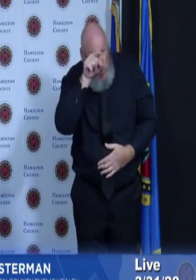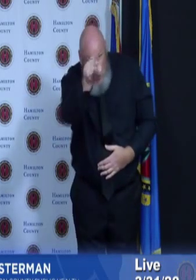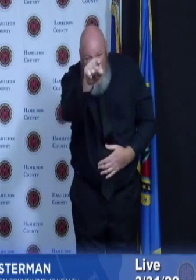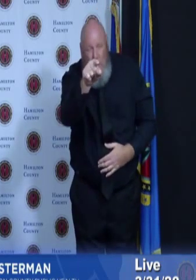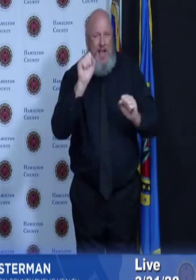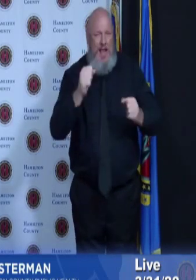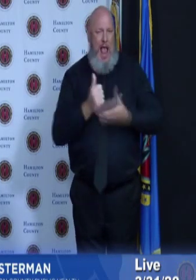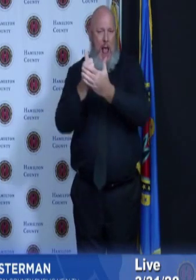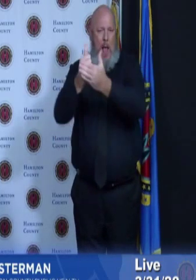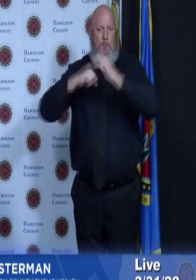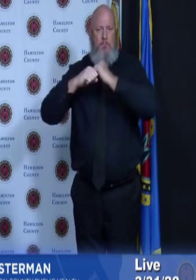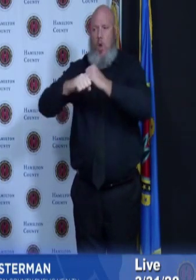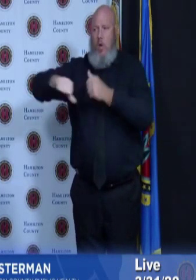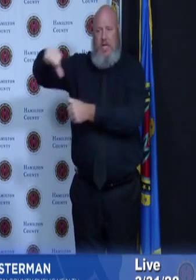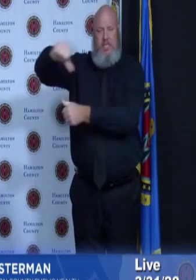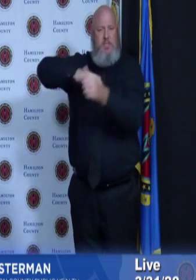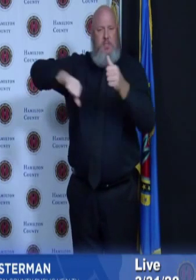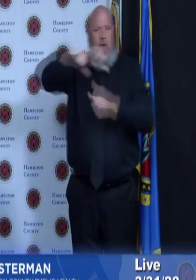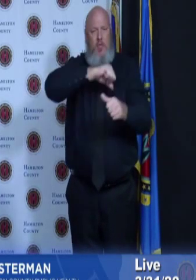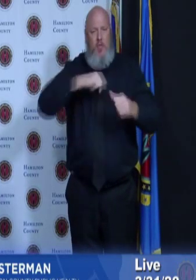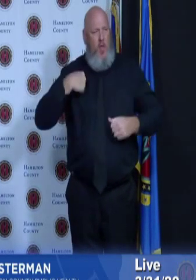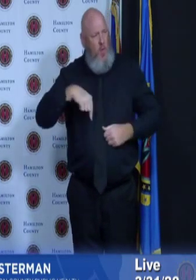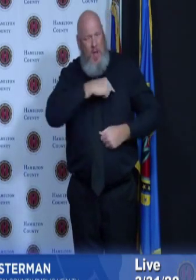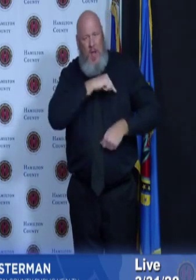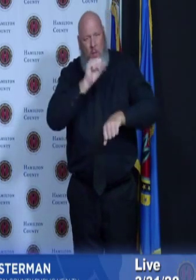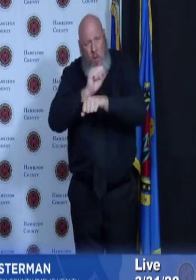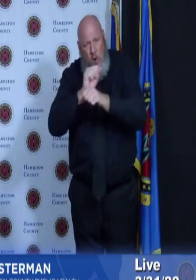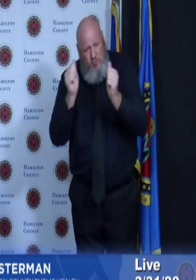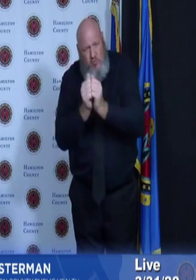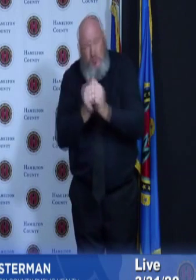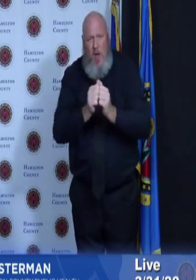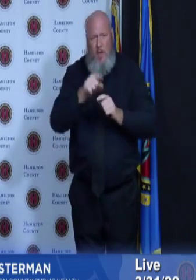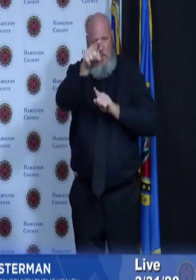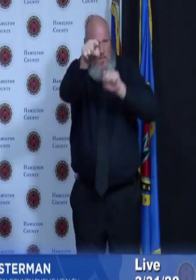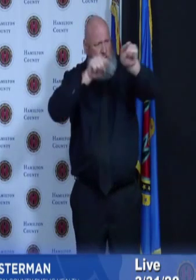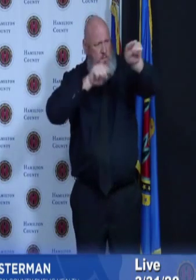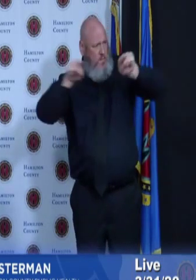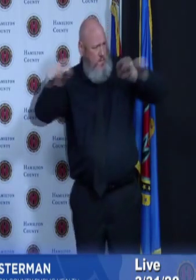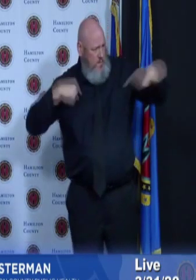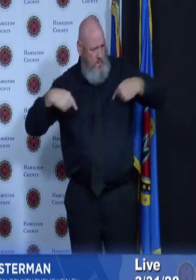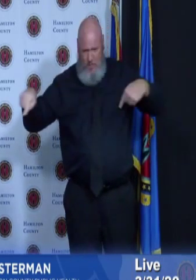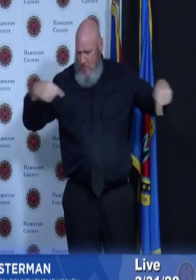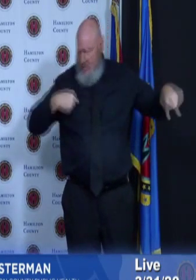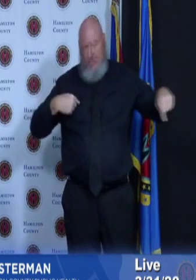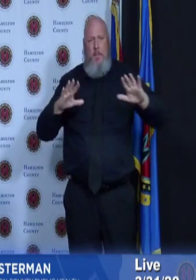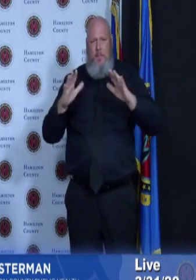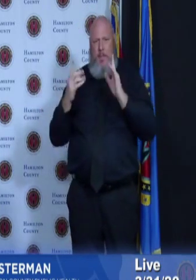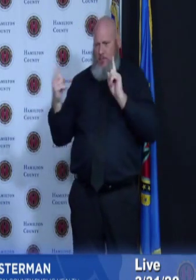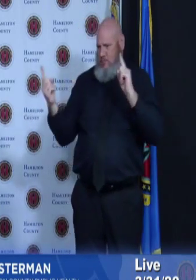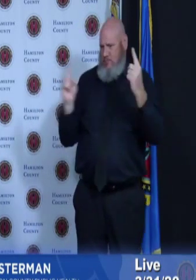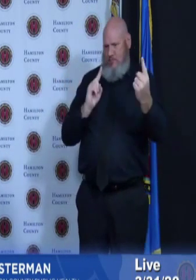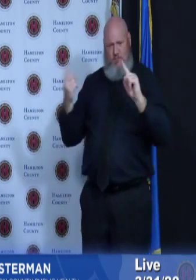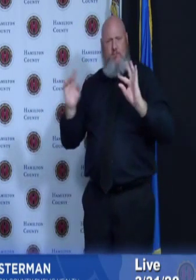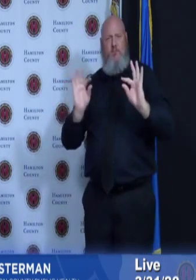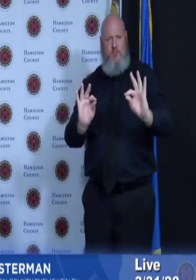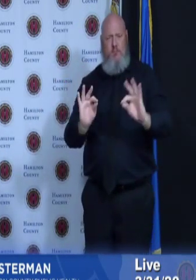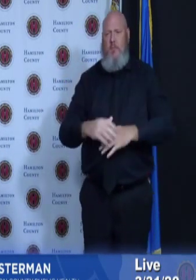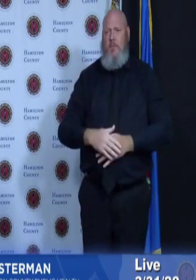households that will cause the spread of Covid-19 so if the ice cream truck comes down the street which they're still allowed to do because they're